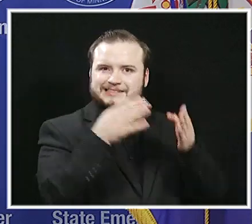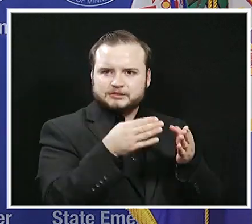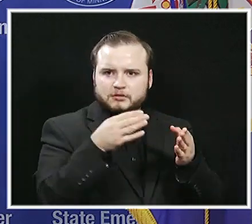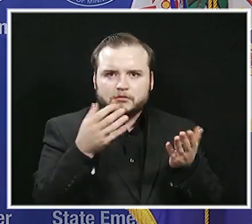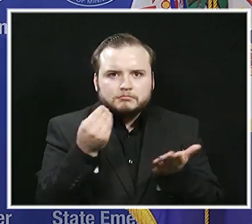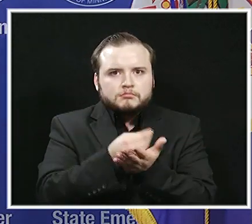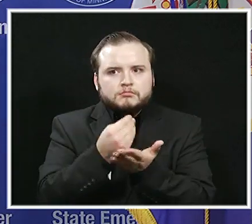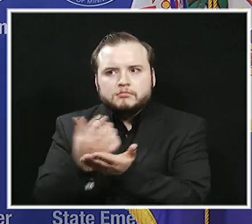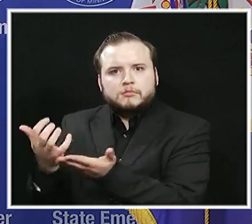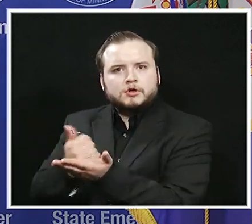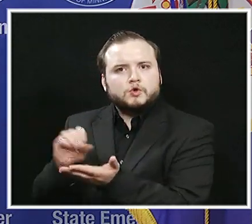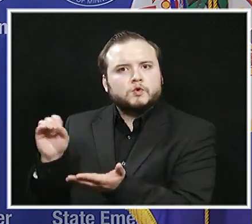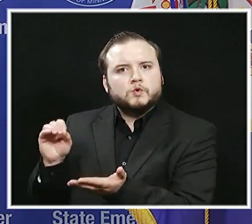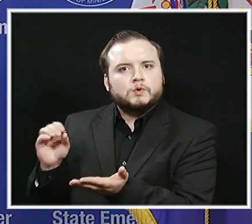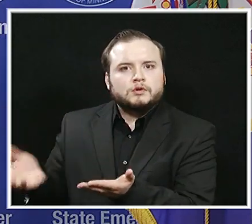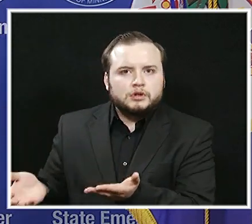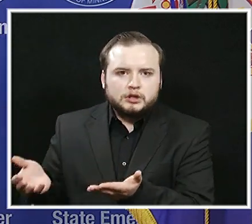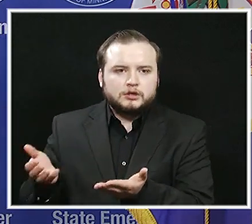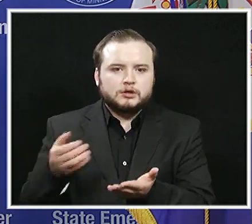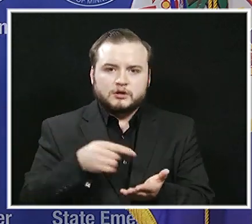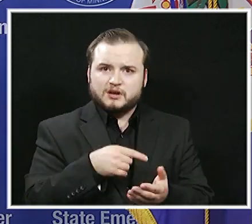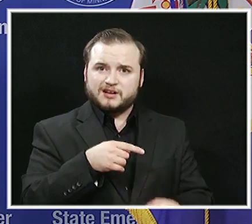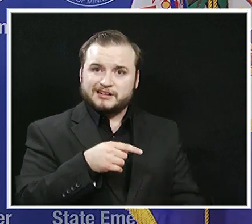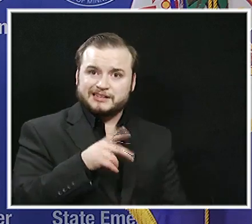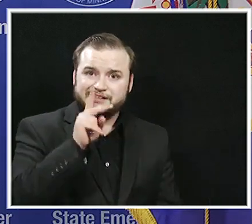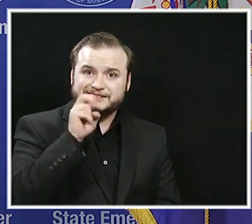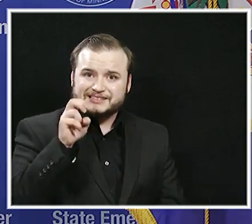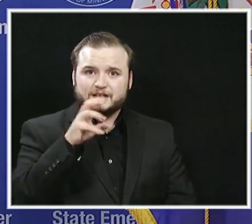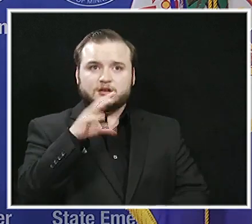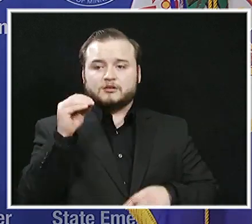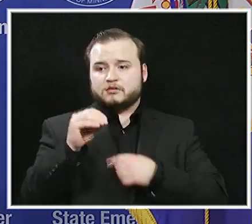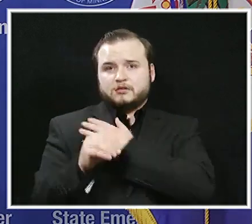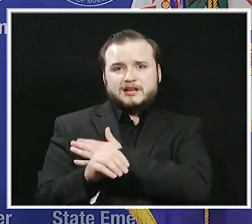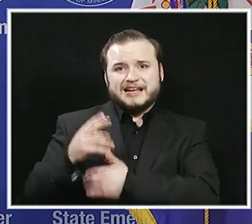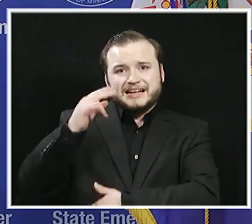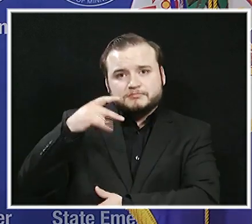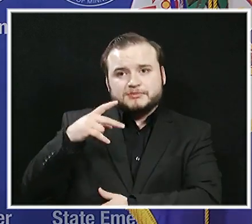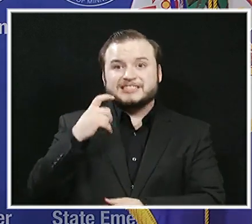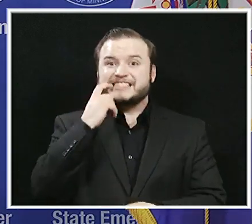were laid off because their specialty wasn't covid care or emergency care, their specialty was to deal with